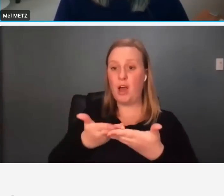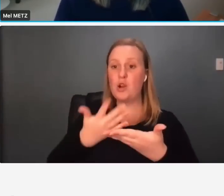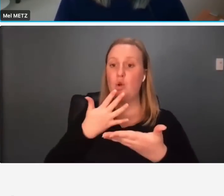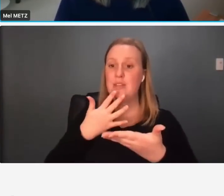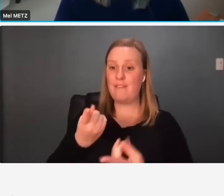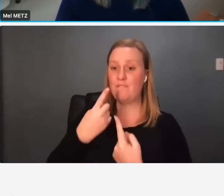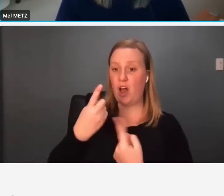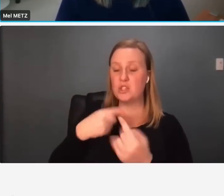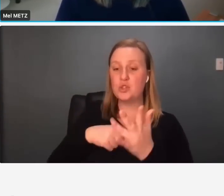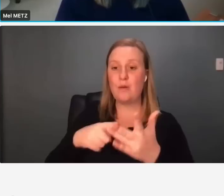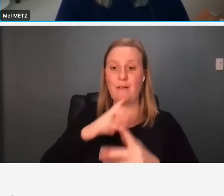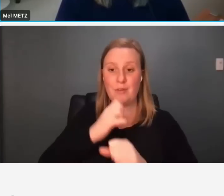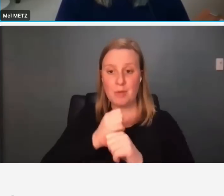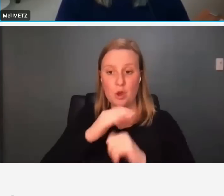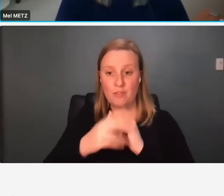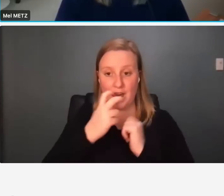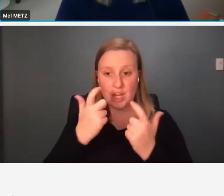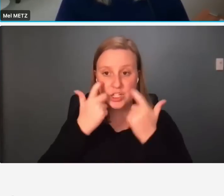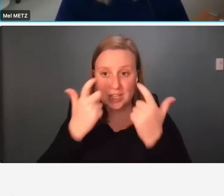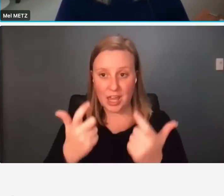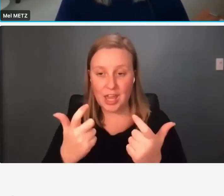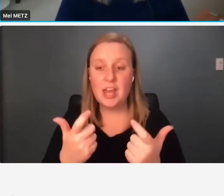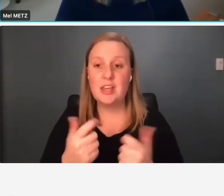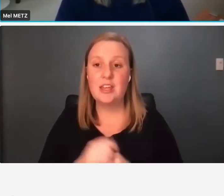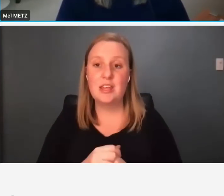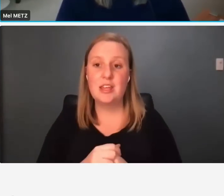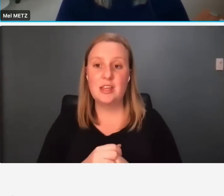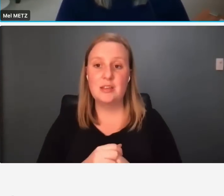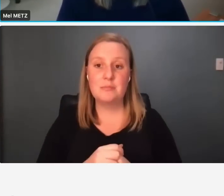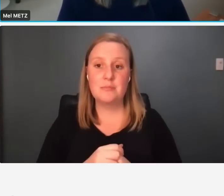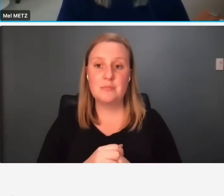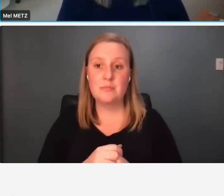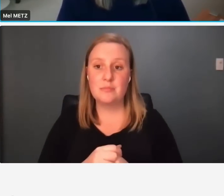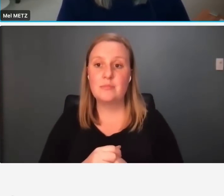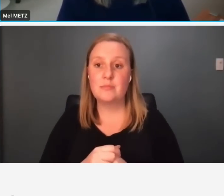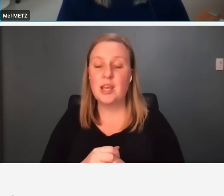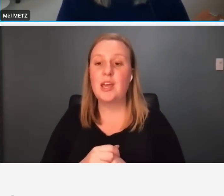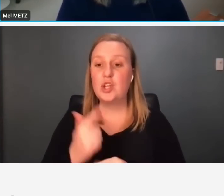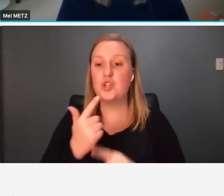issues with the informed consent arrangements with respect to the use of restrictive practices in